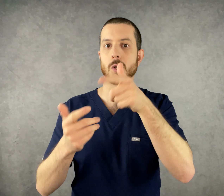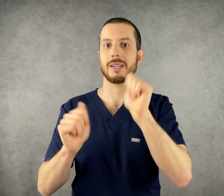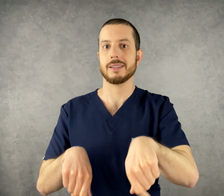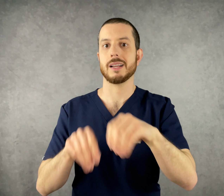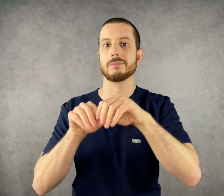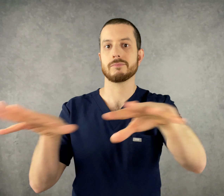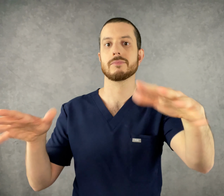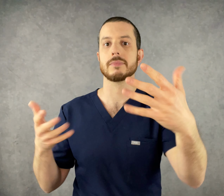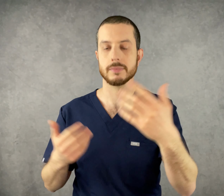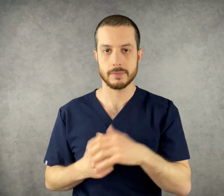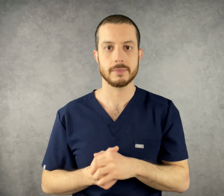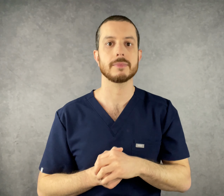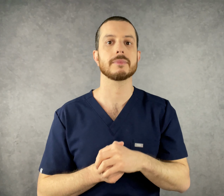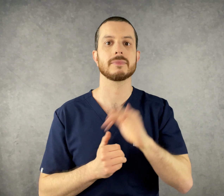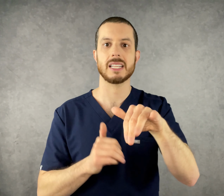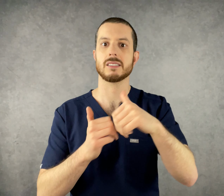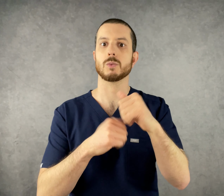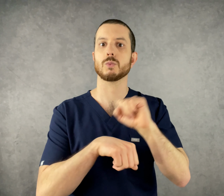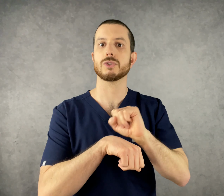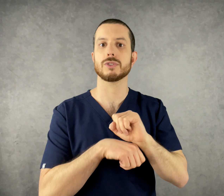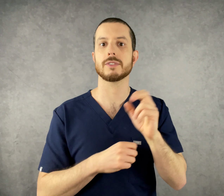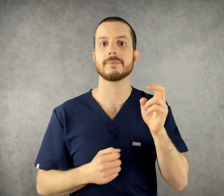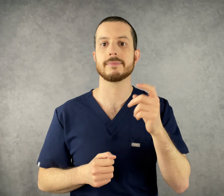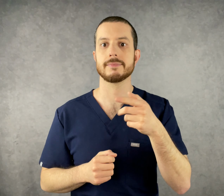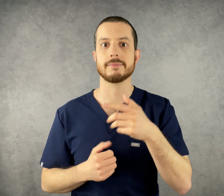before it can do any further damage. That's basically how it works.